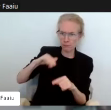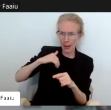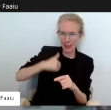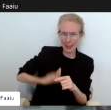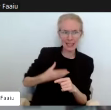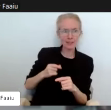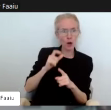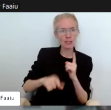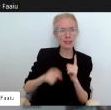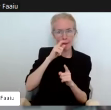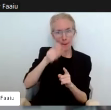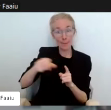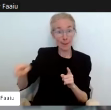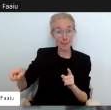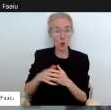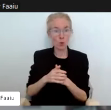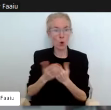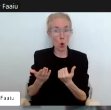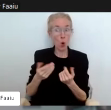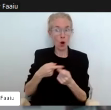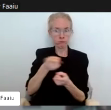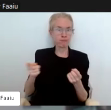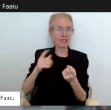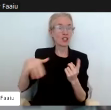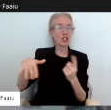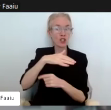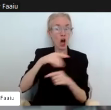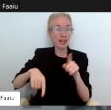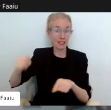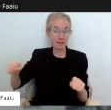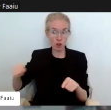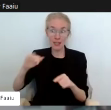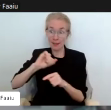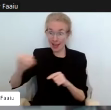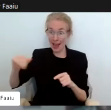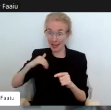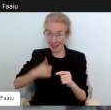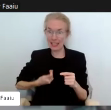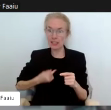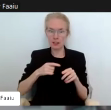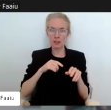design, I must emphasise, brings benefits to absolutely everyone.